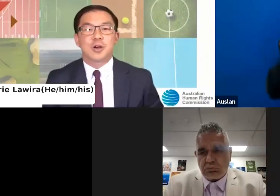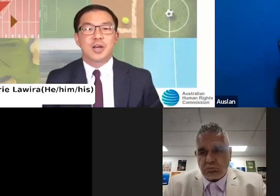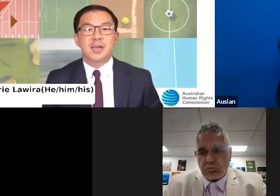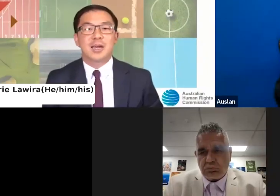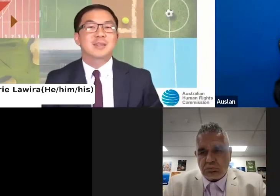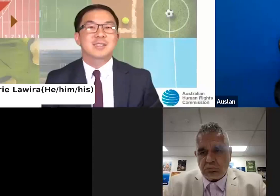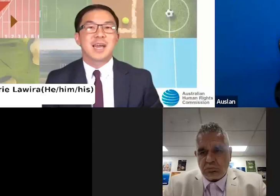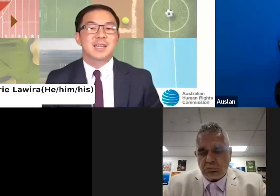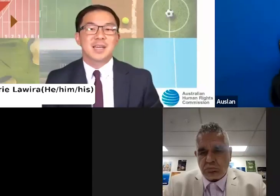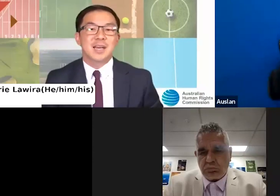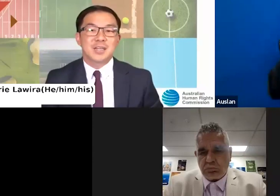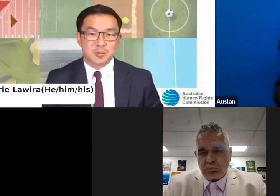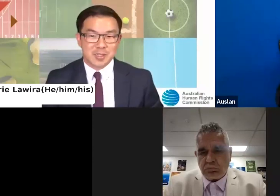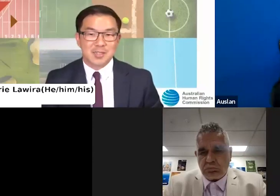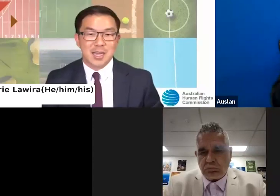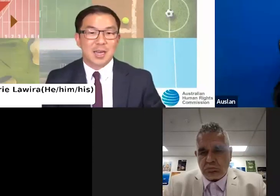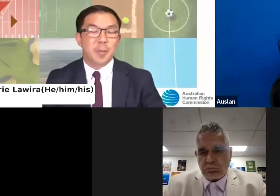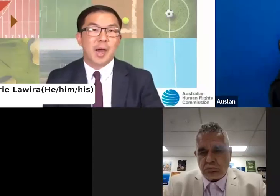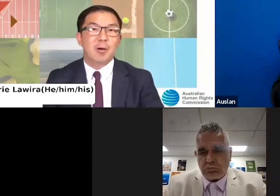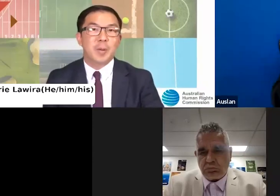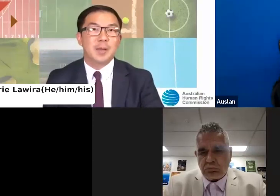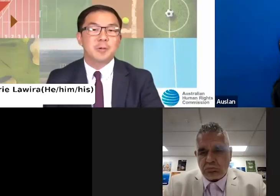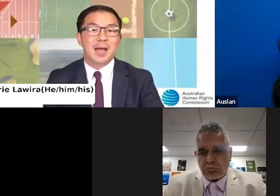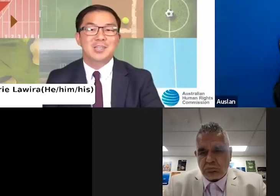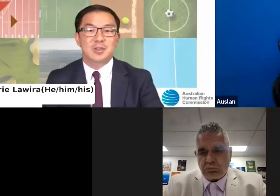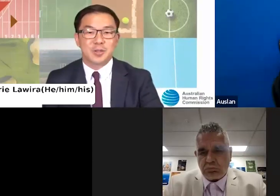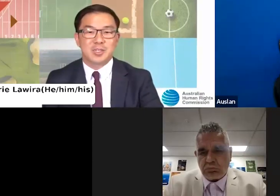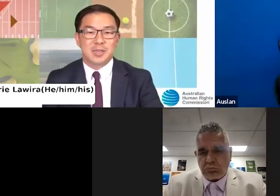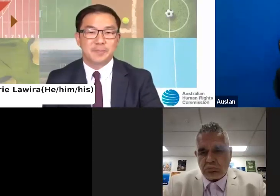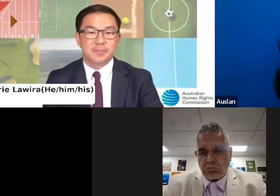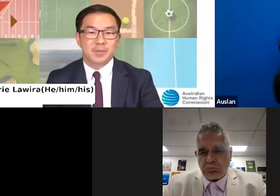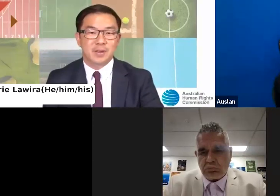learning and understanding to assist and empower people and community